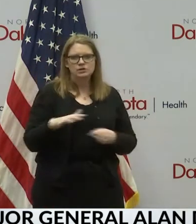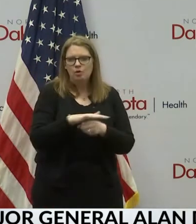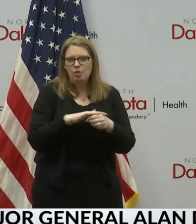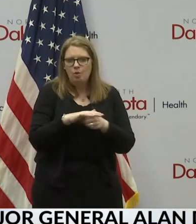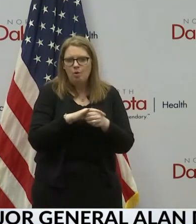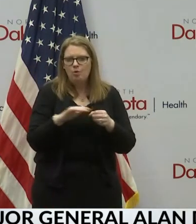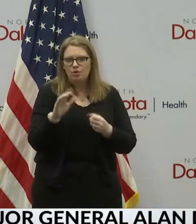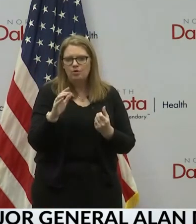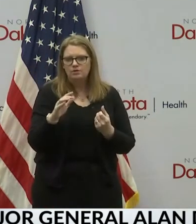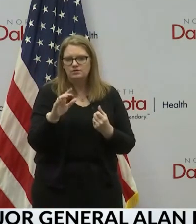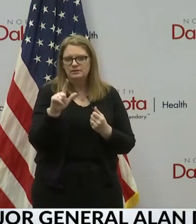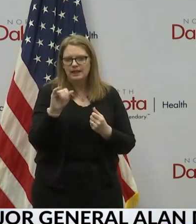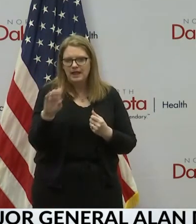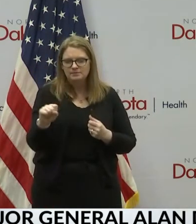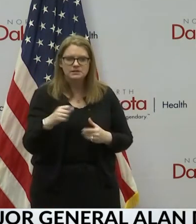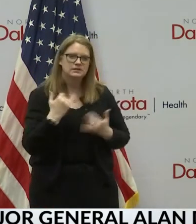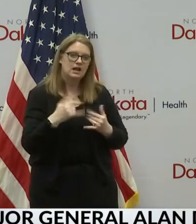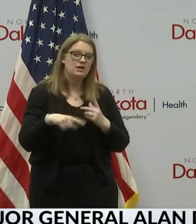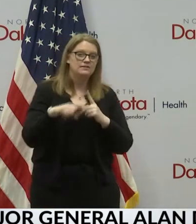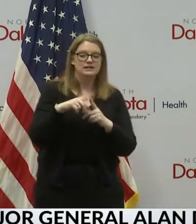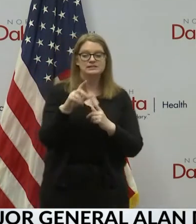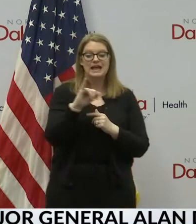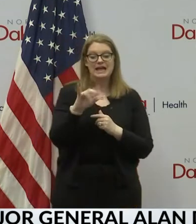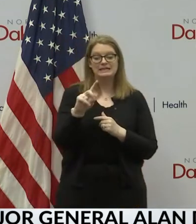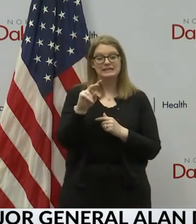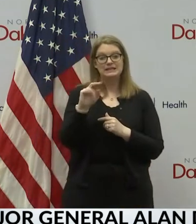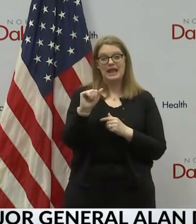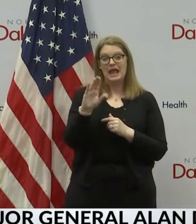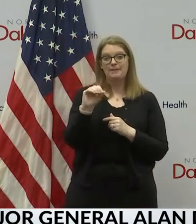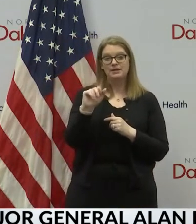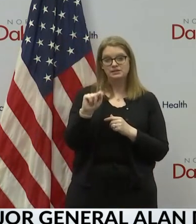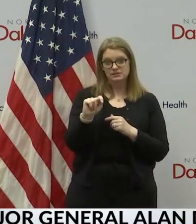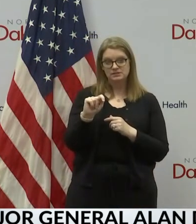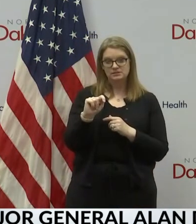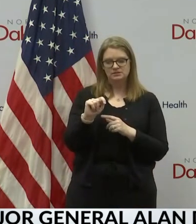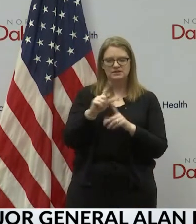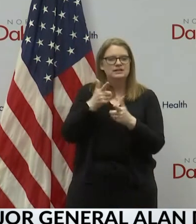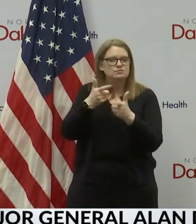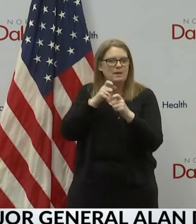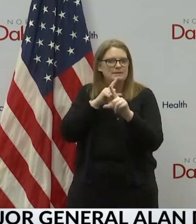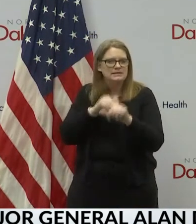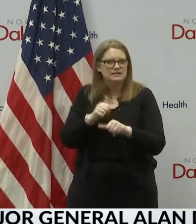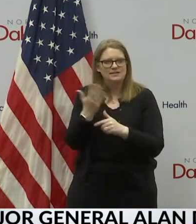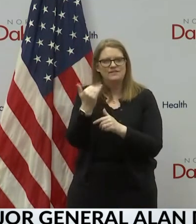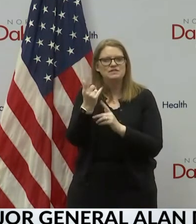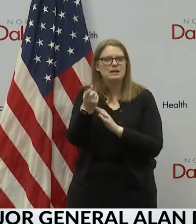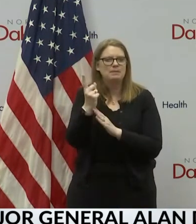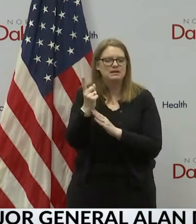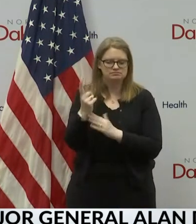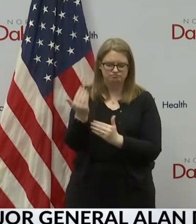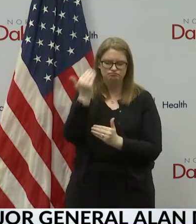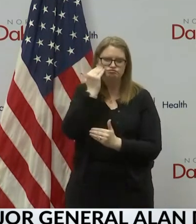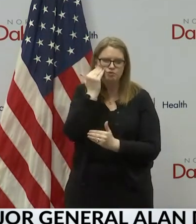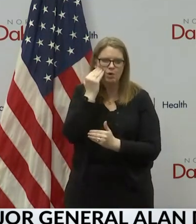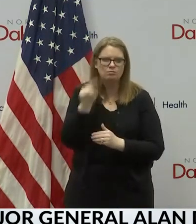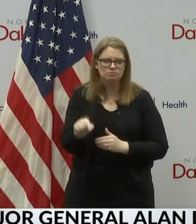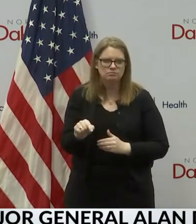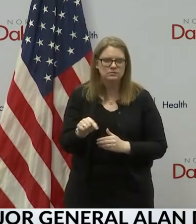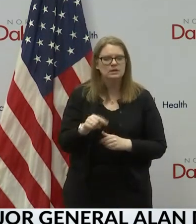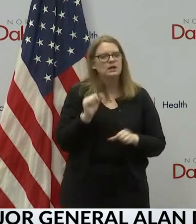WE'RE ABLE TO DEPLOY 13 OF THOSE TO LOCAL LABORATORIES. THE ADVANTAGE OF THE ABBOTT I.D. NOW IT'S A RAPID TEST THAT PROVIDES RESULTS IN 15 MINUTES